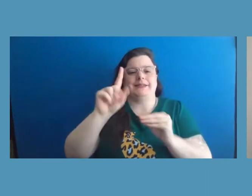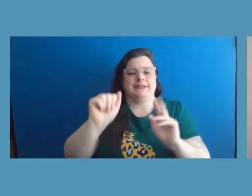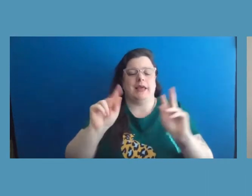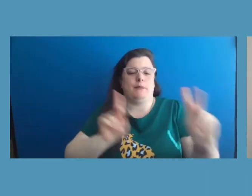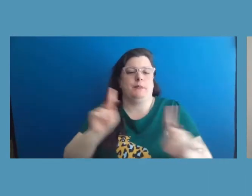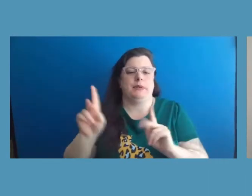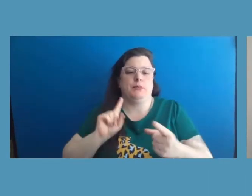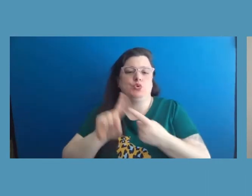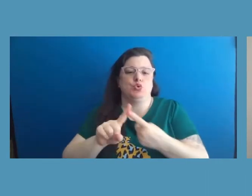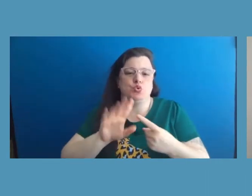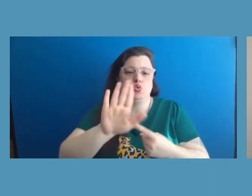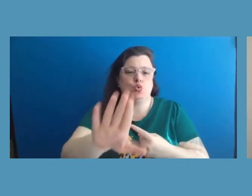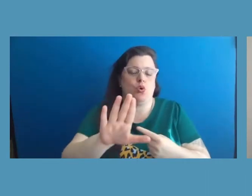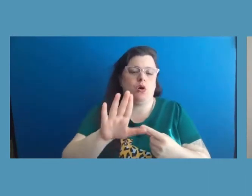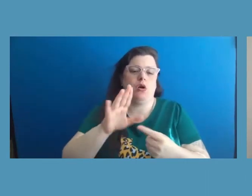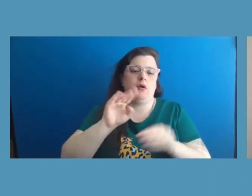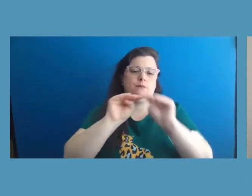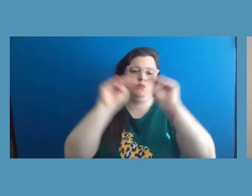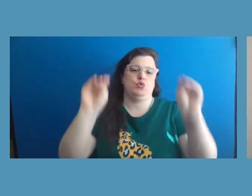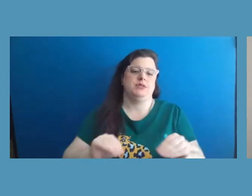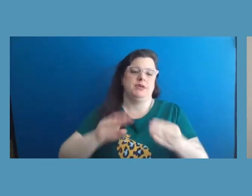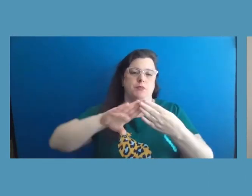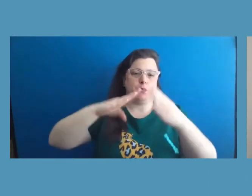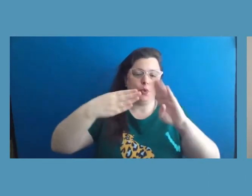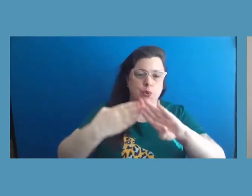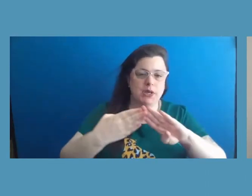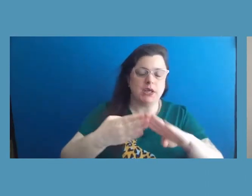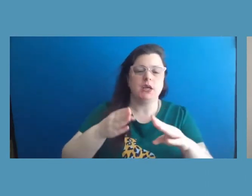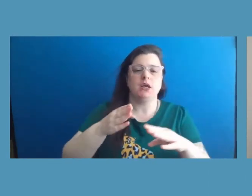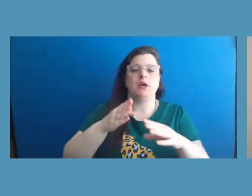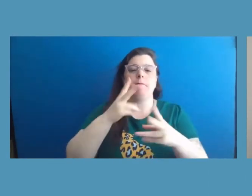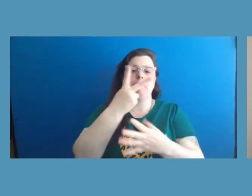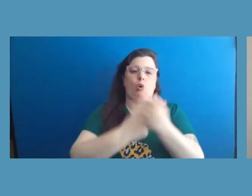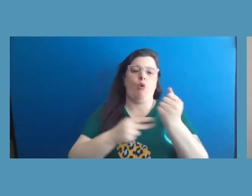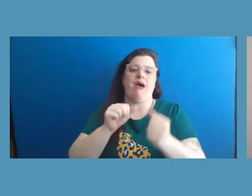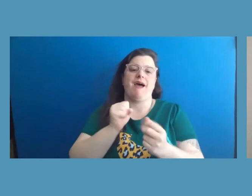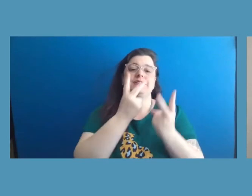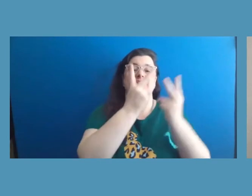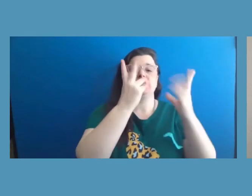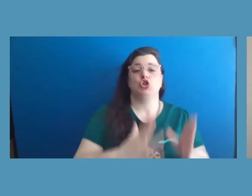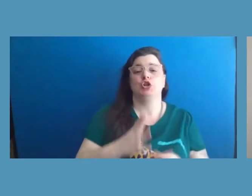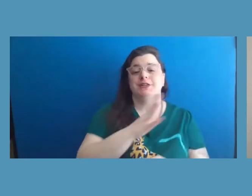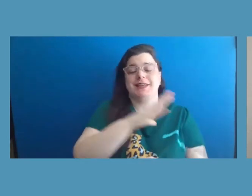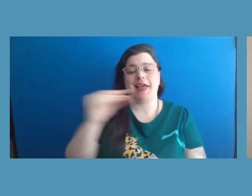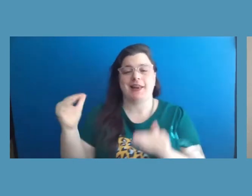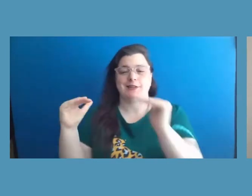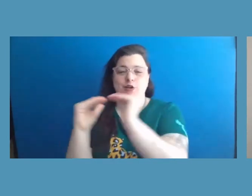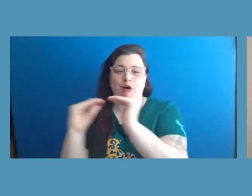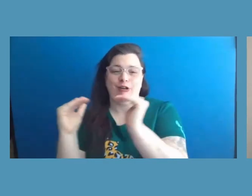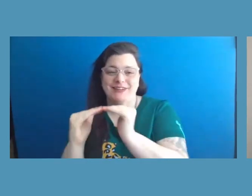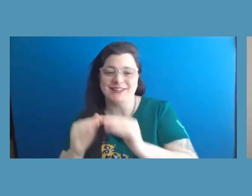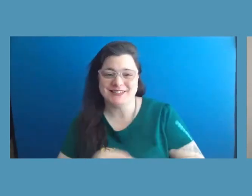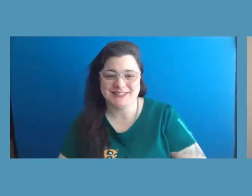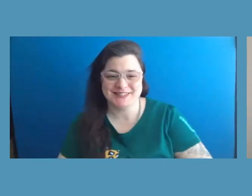look for where you can add disabled people to your museum community. Both as visitors